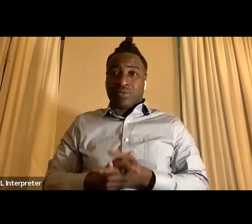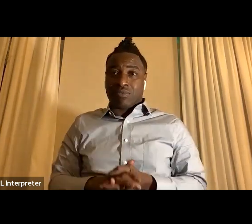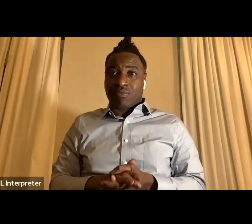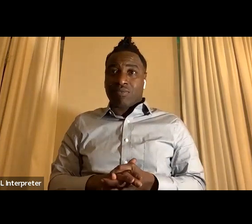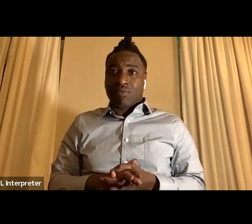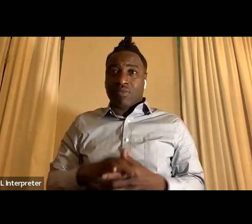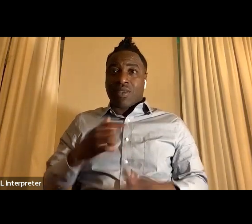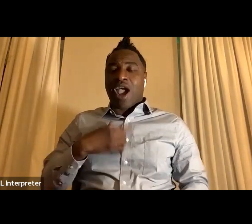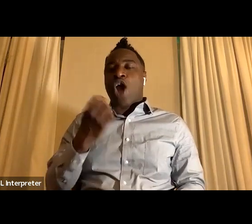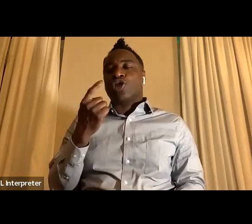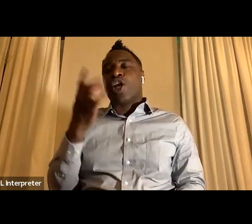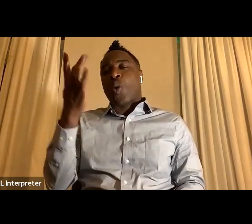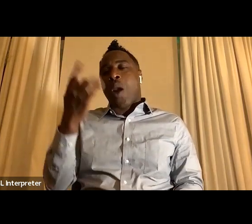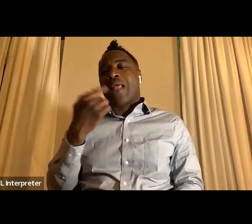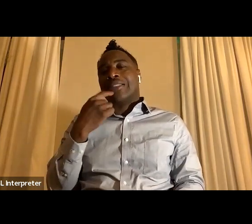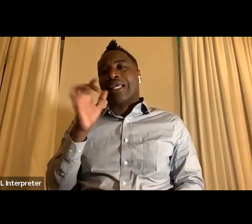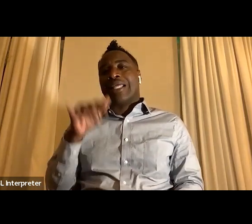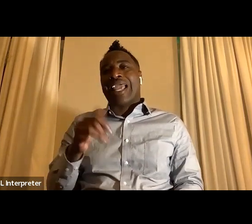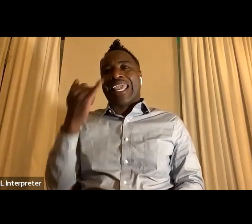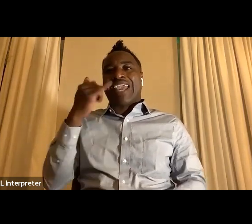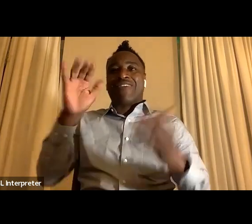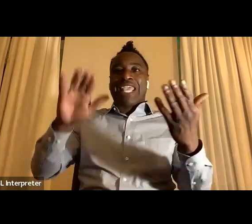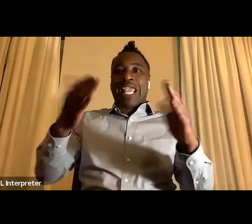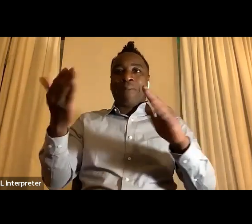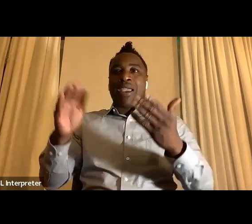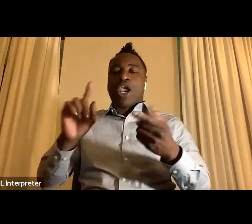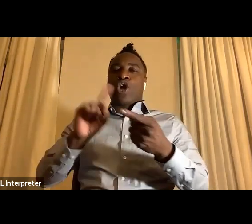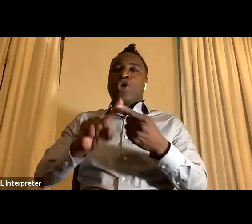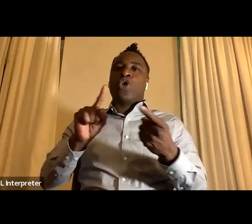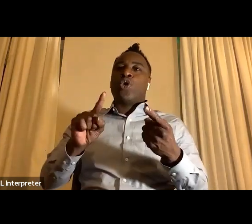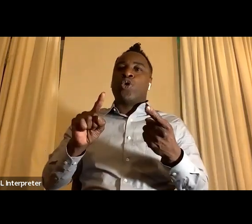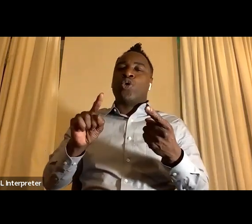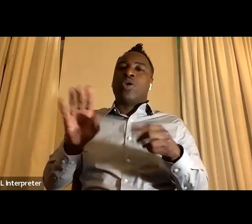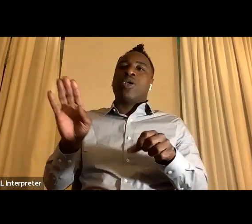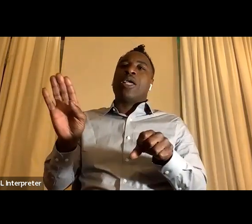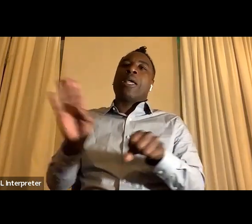they would set out if they're comparing it to like a busier part of Maryland.